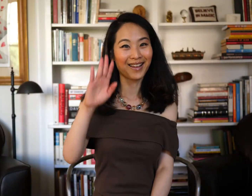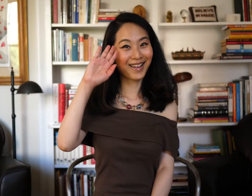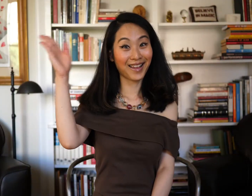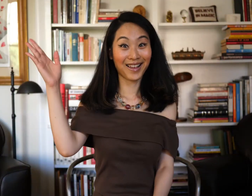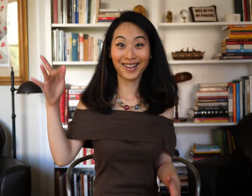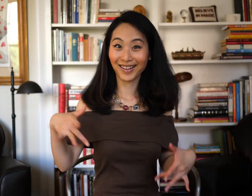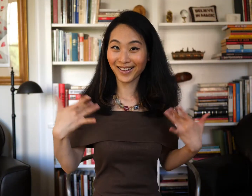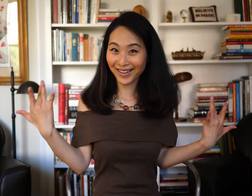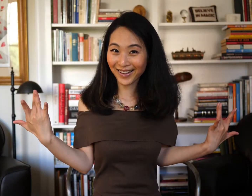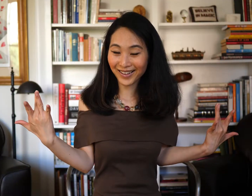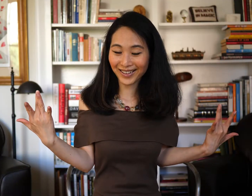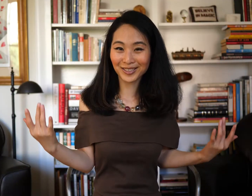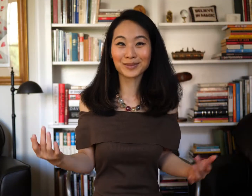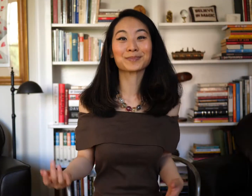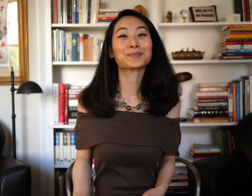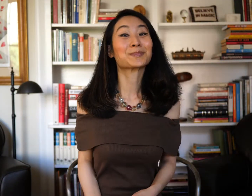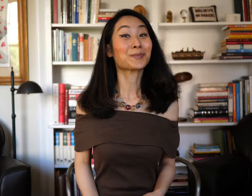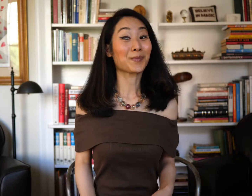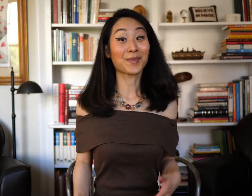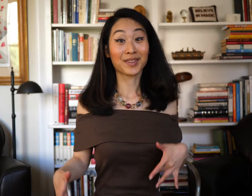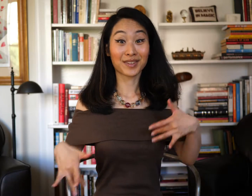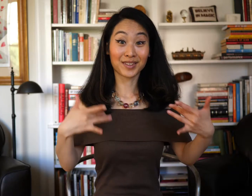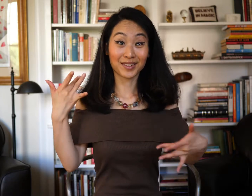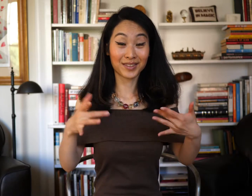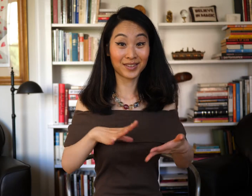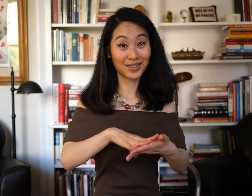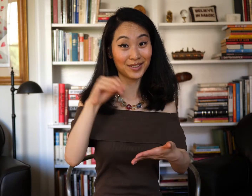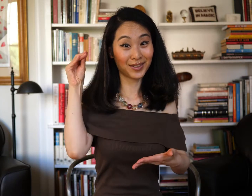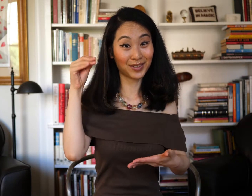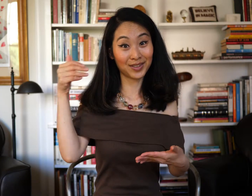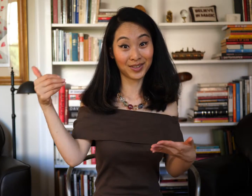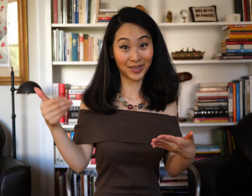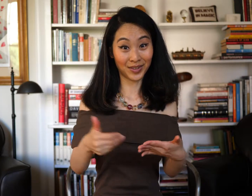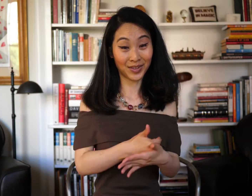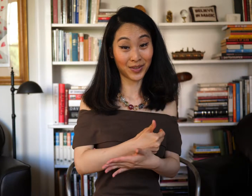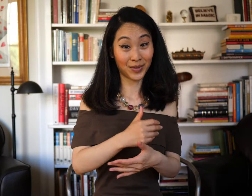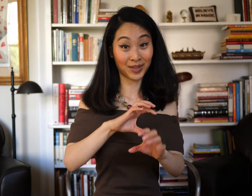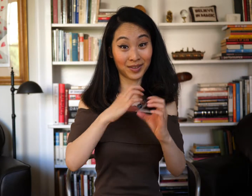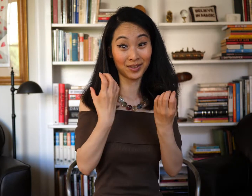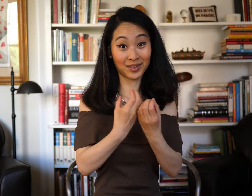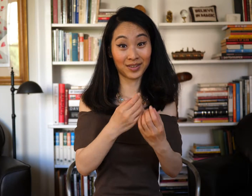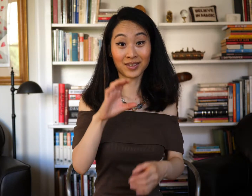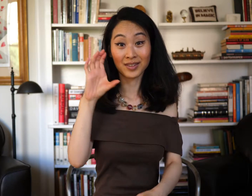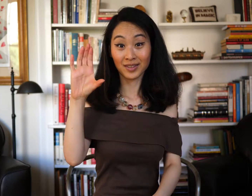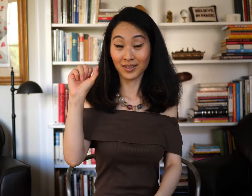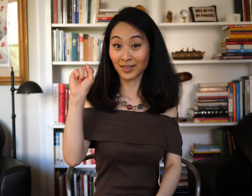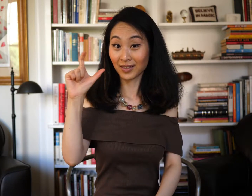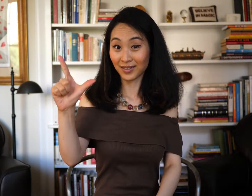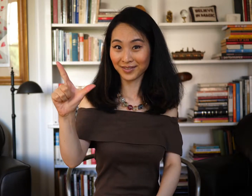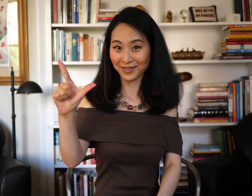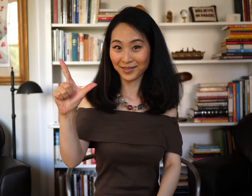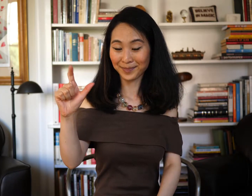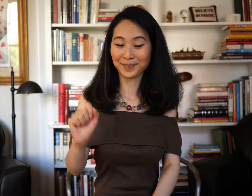Hi, what's up! Are you excited to learn a new CSL lesson?